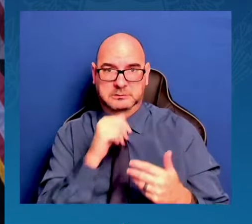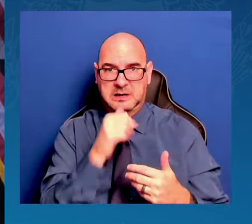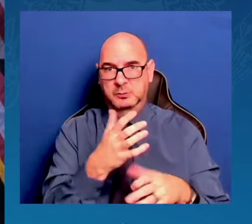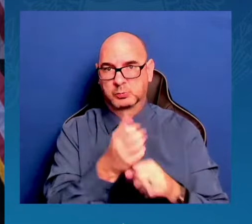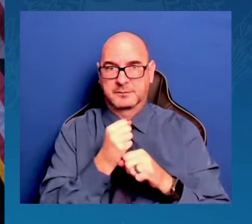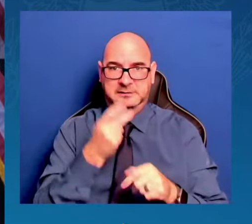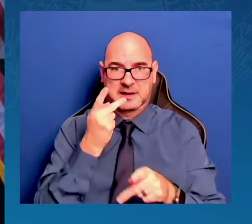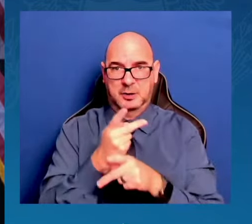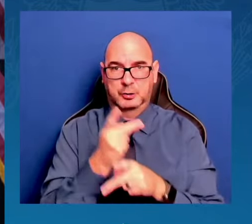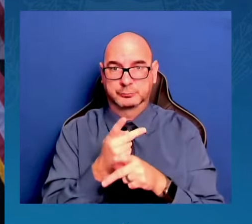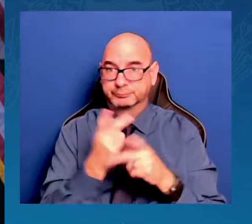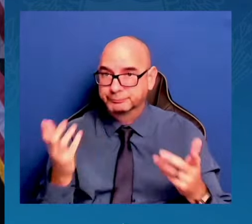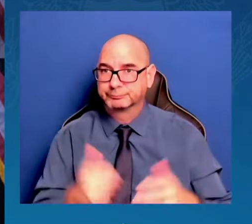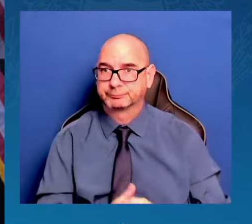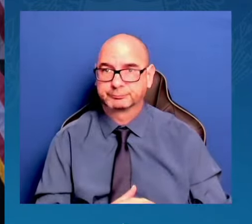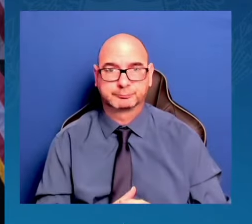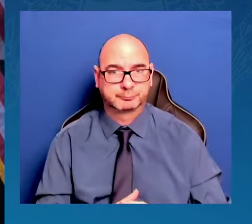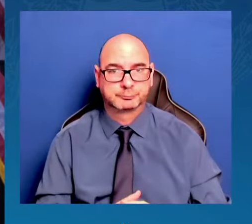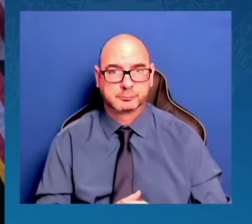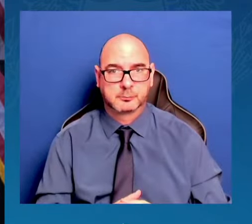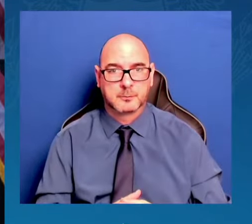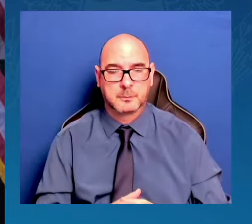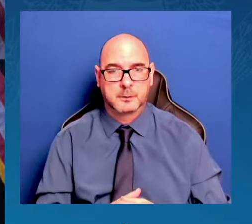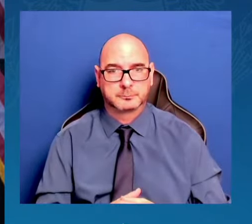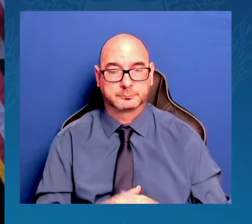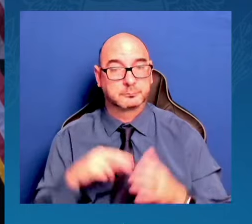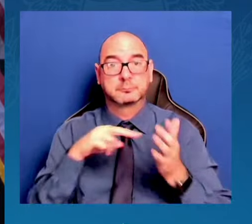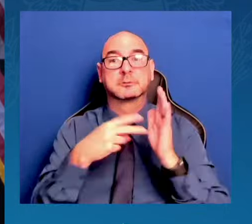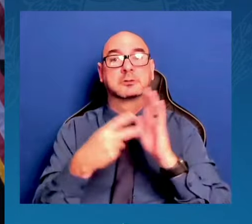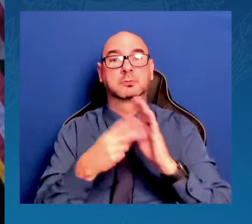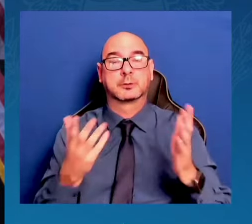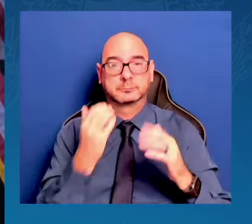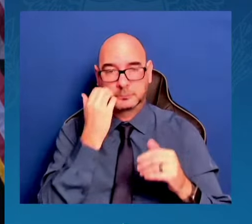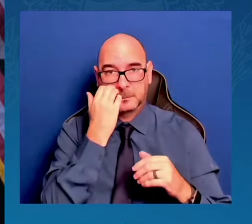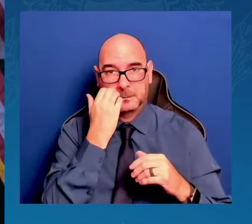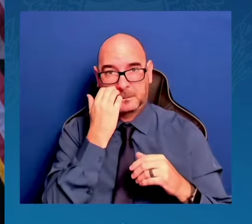It has meant that a 10-year-old child in Ohio